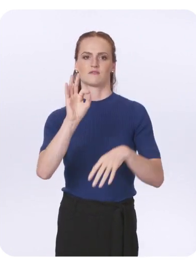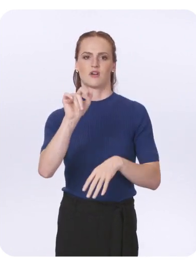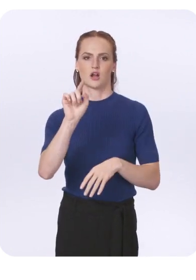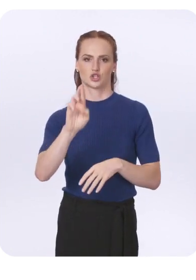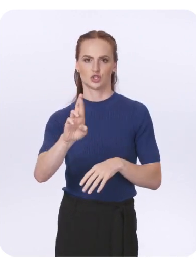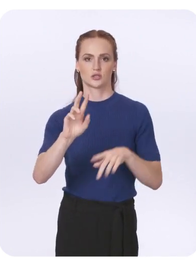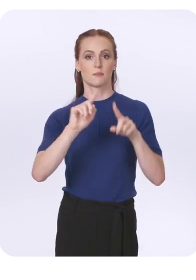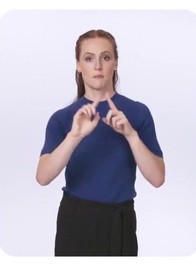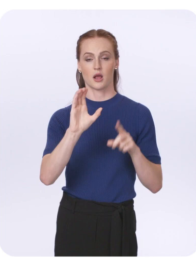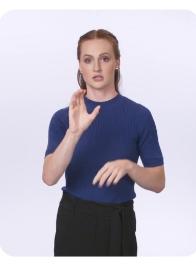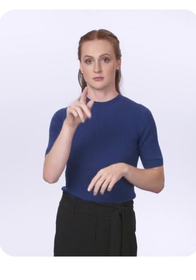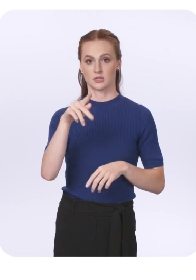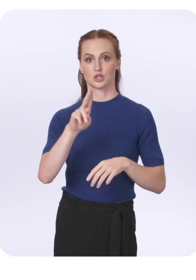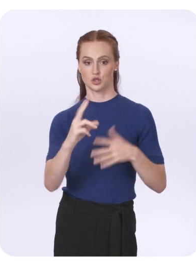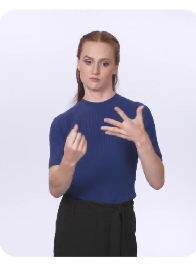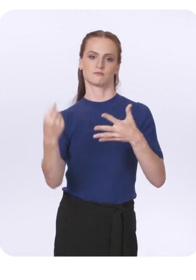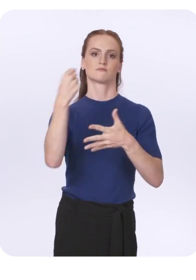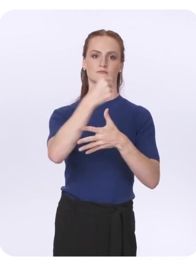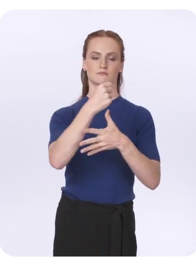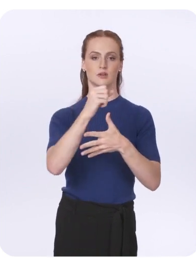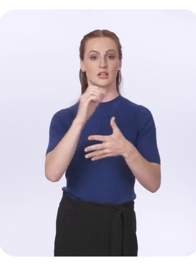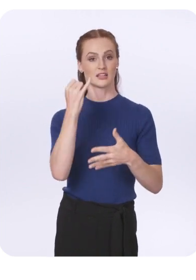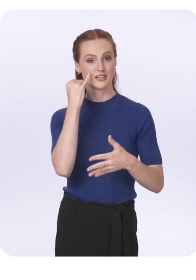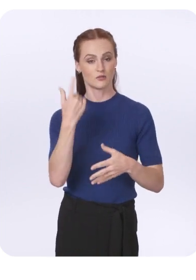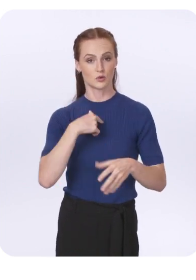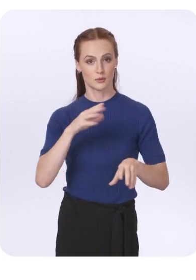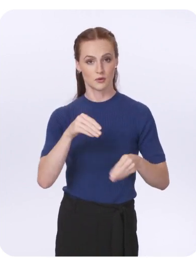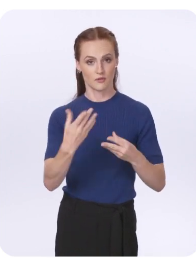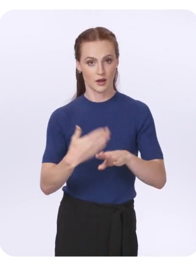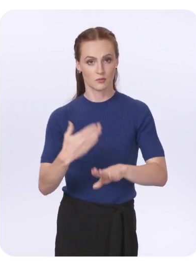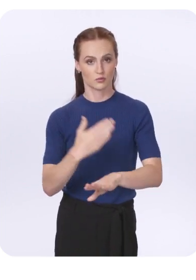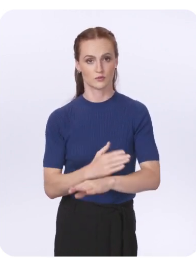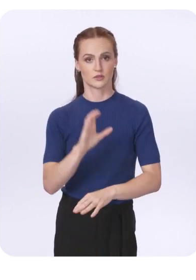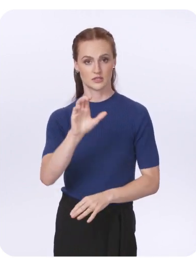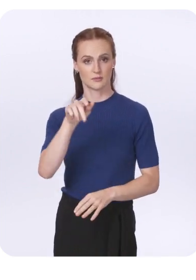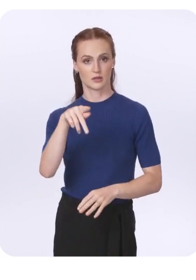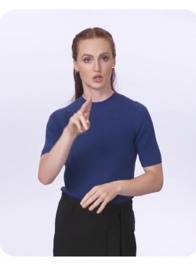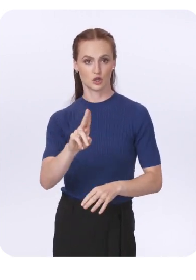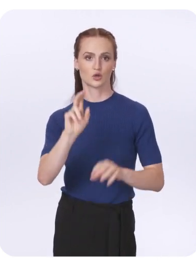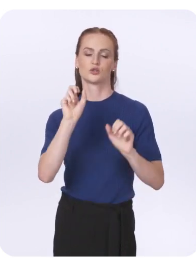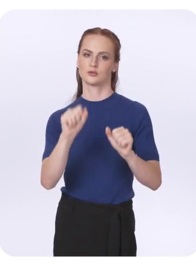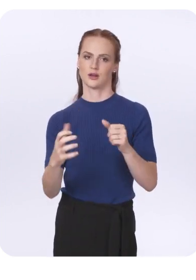so any CPU performance improvements that we provide to you can be used to boost loading time.